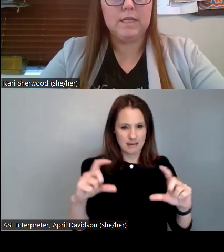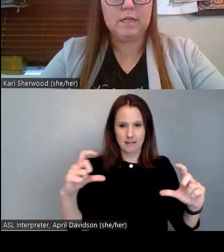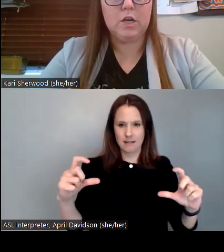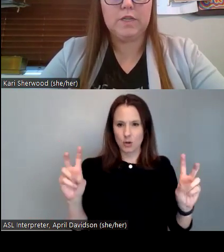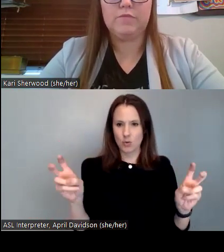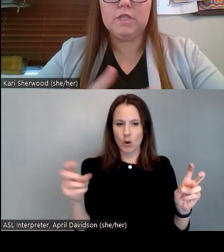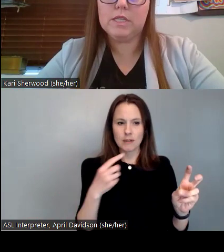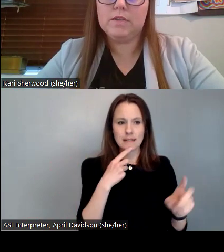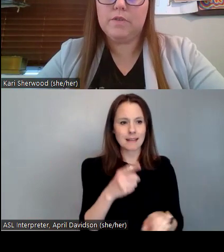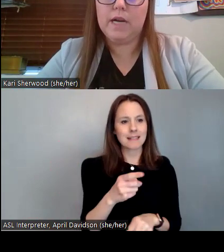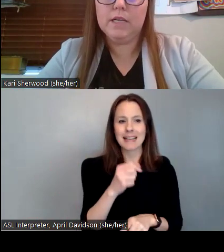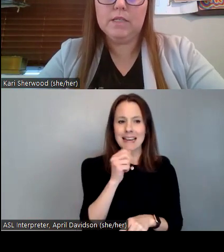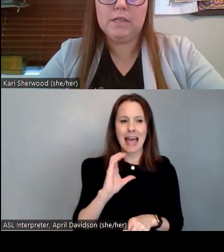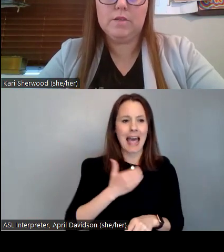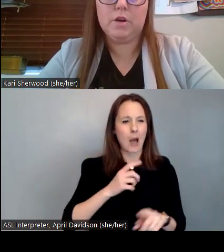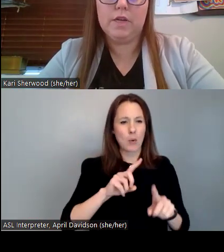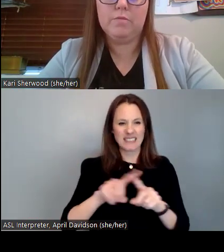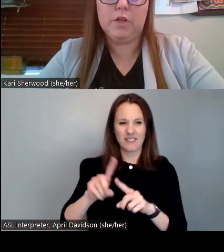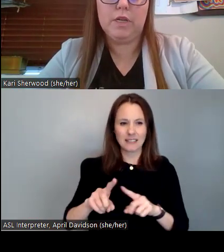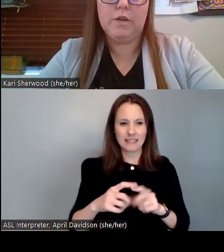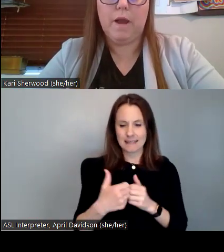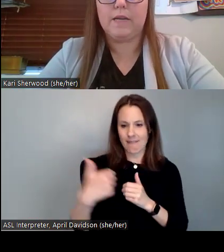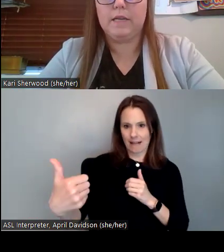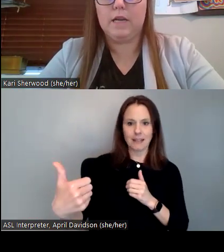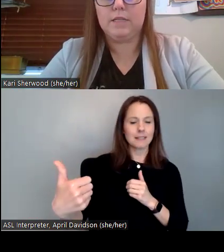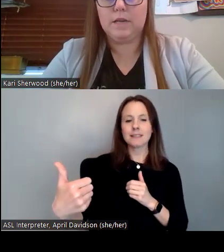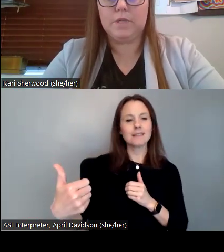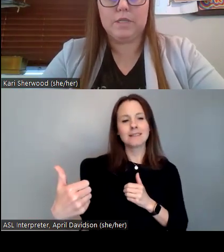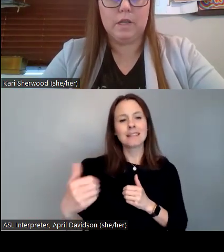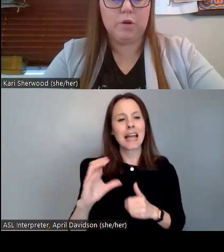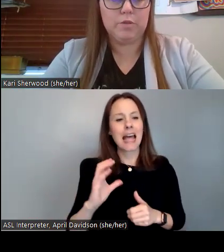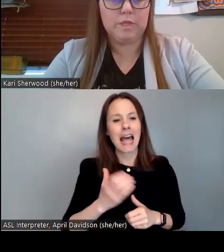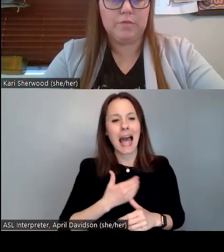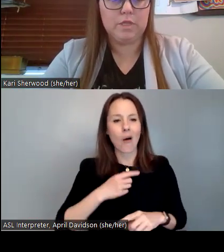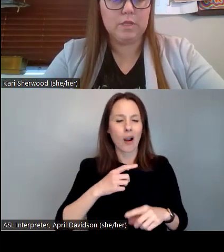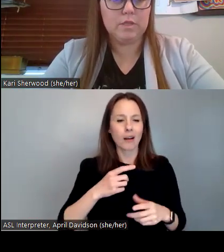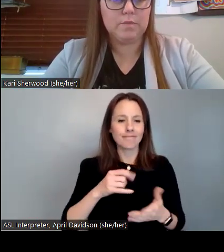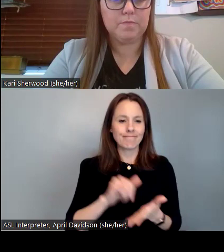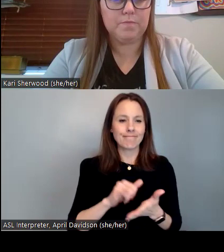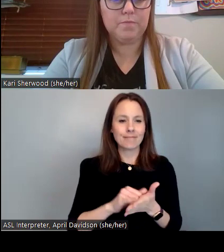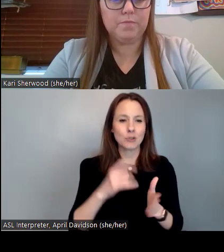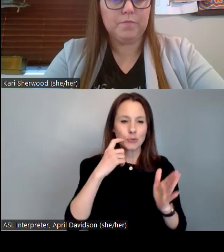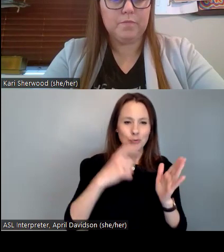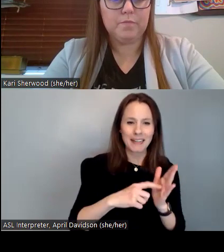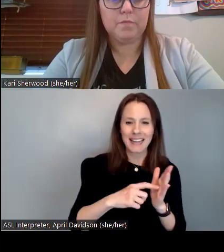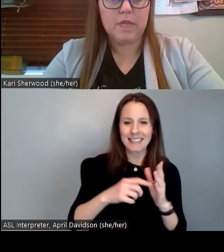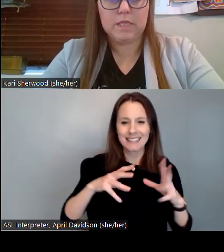is not our differences that divide us. It s our inability to recognize, accept, and celebrate those differences.